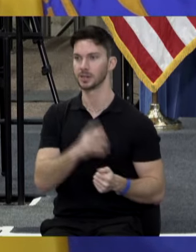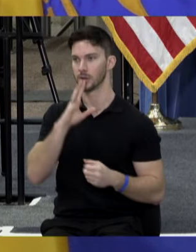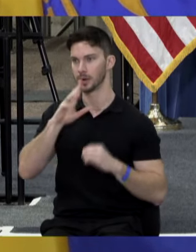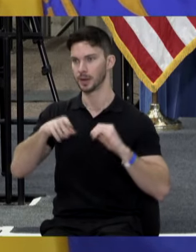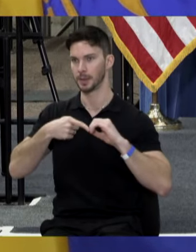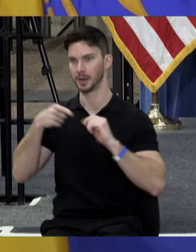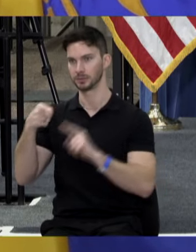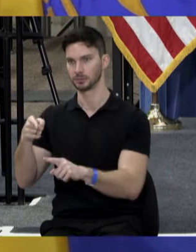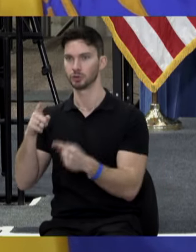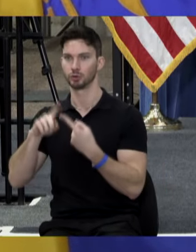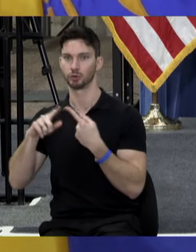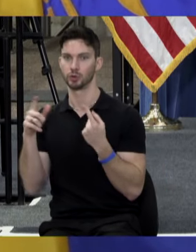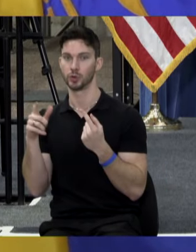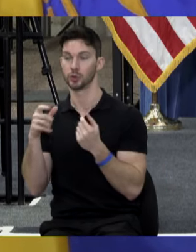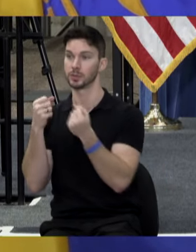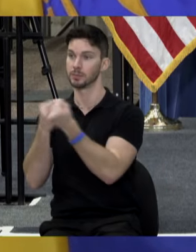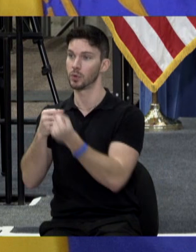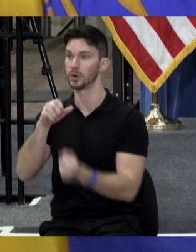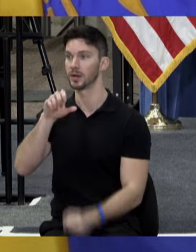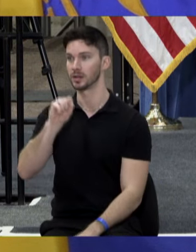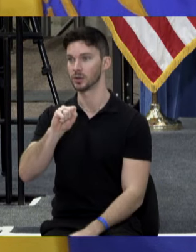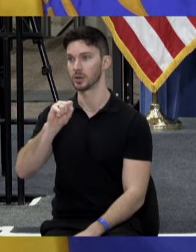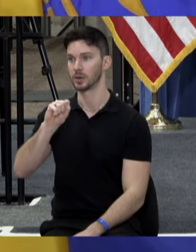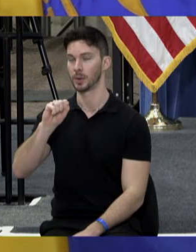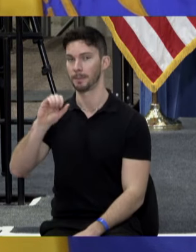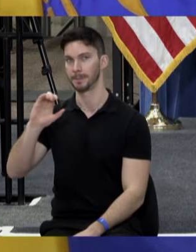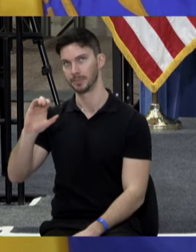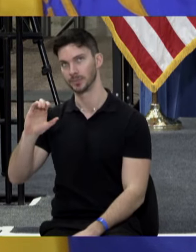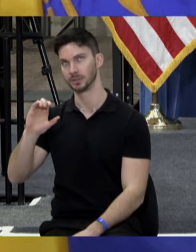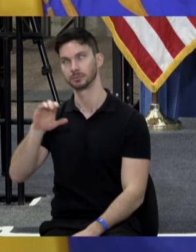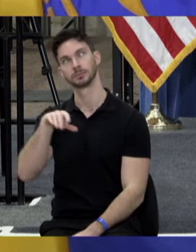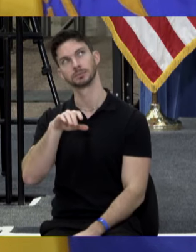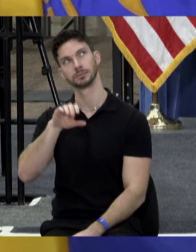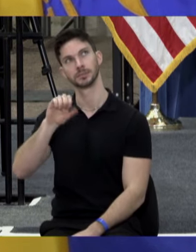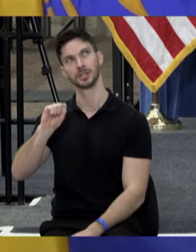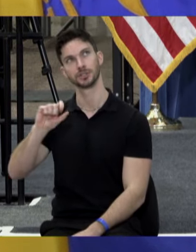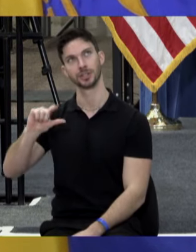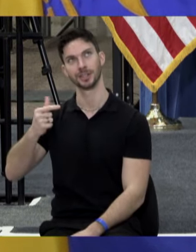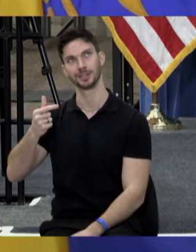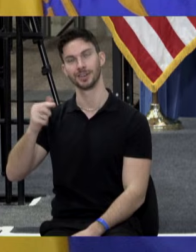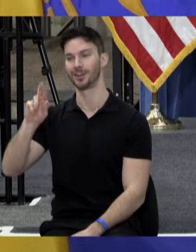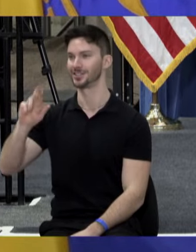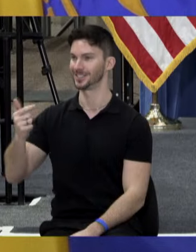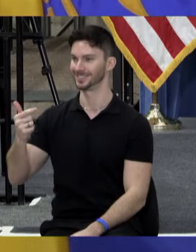support grandparents raising grandchildren. We're also very excited about Wendy's.